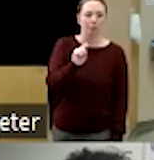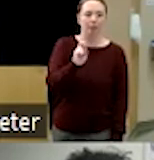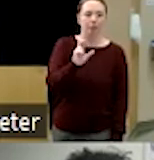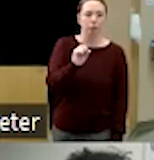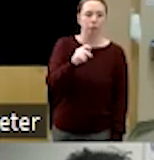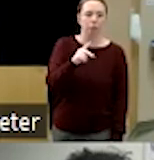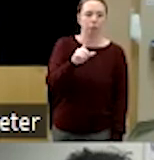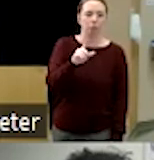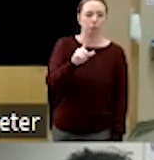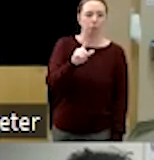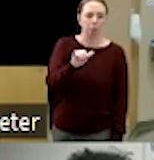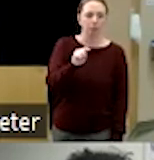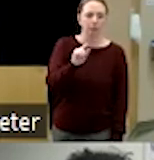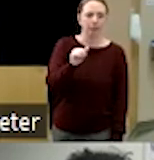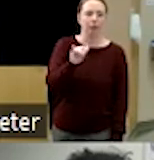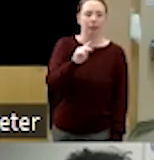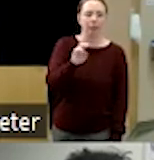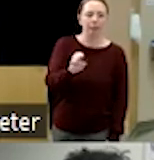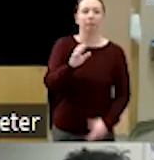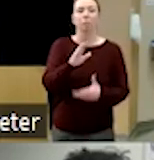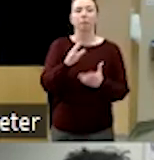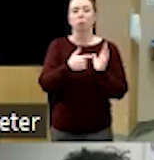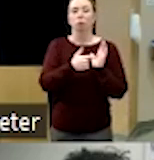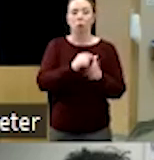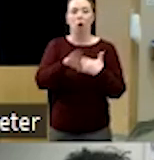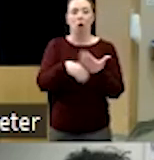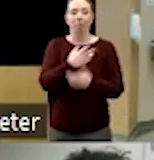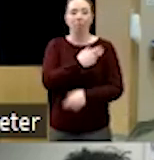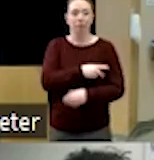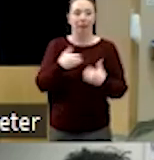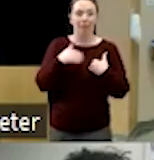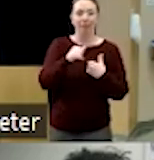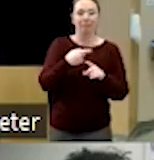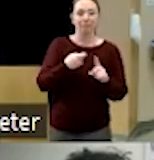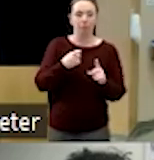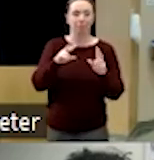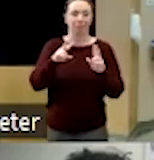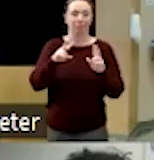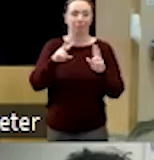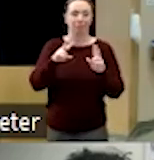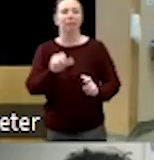the patients that had amitriptyline from this retrospective analysis if we want patients to